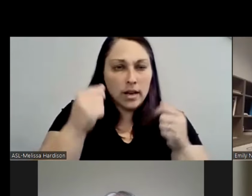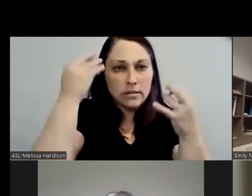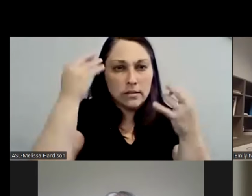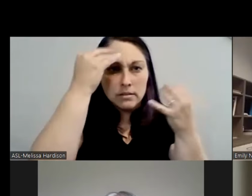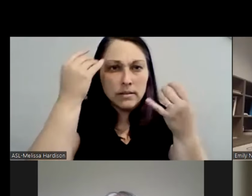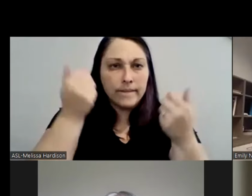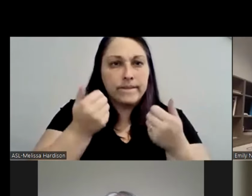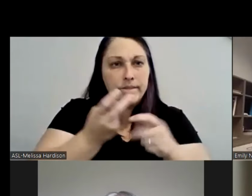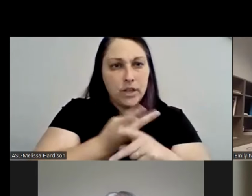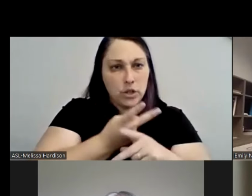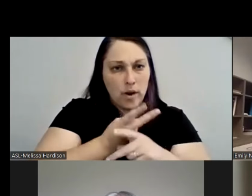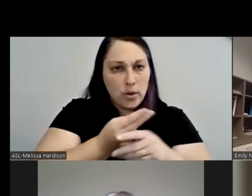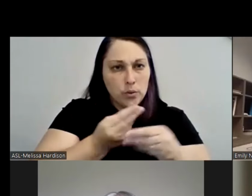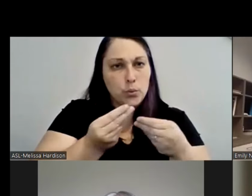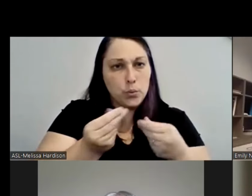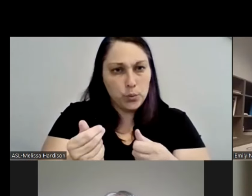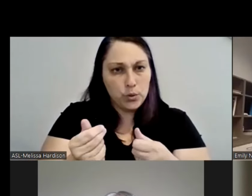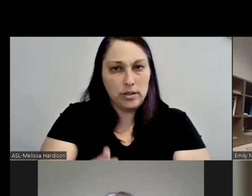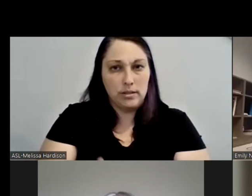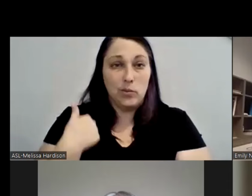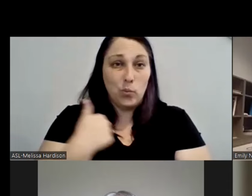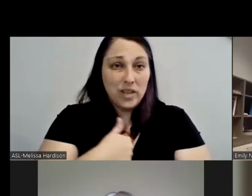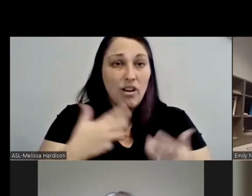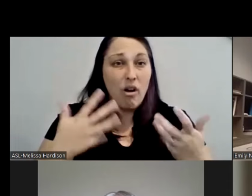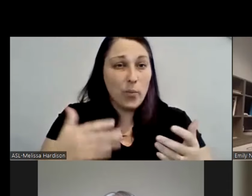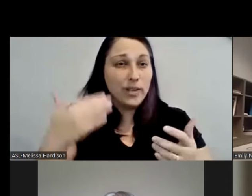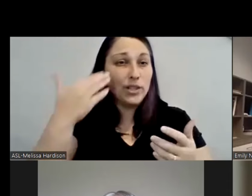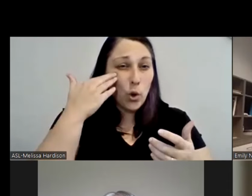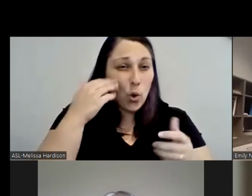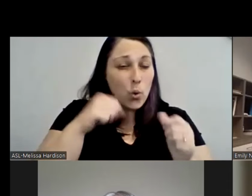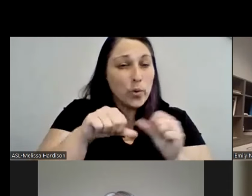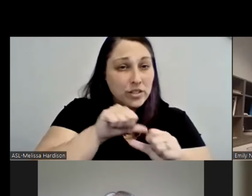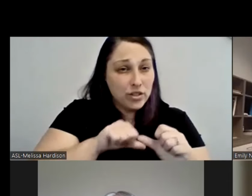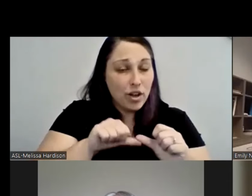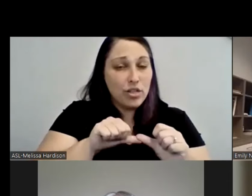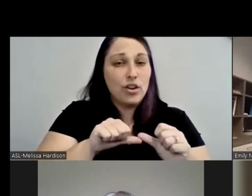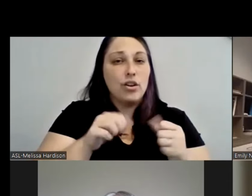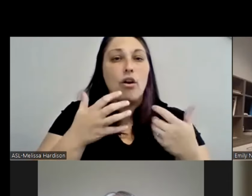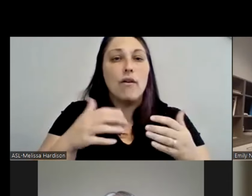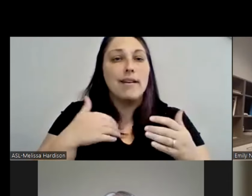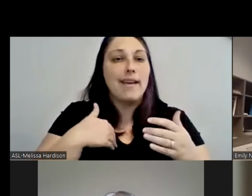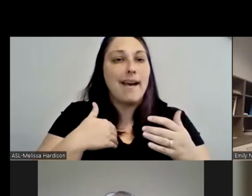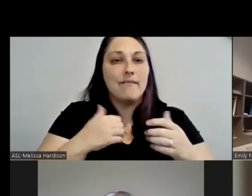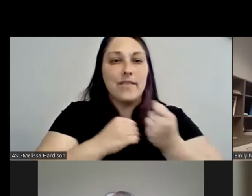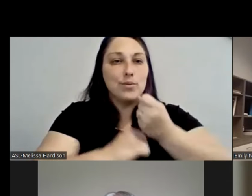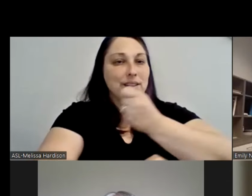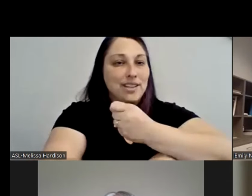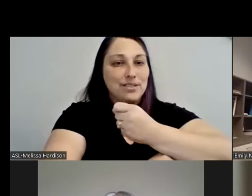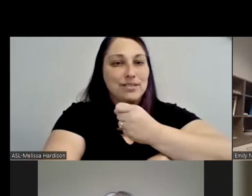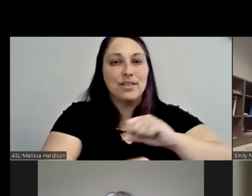Clutter is also a problem. Furniture can be a hazard if he cannot see parts of it.